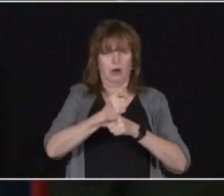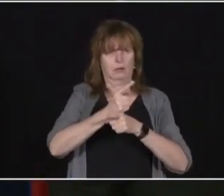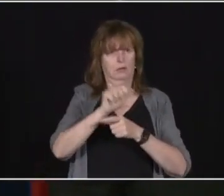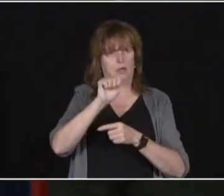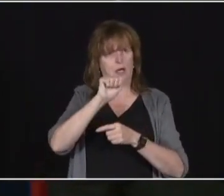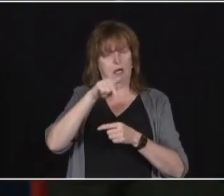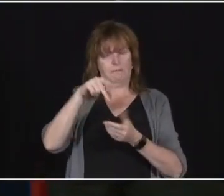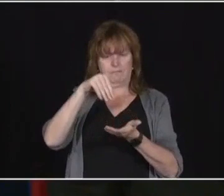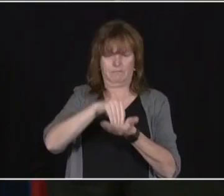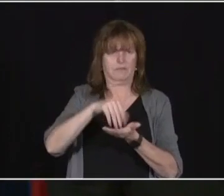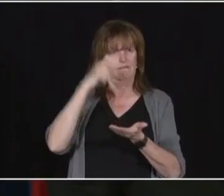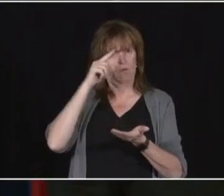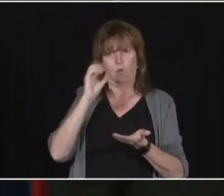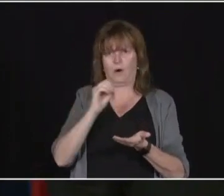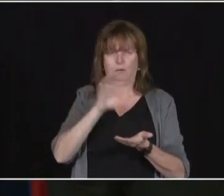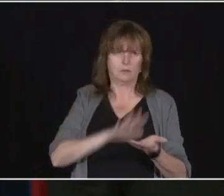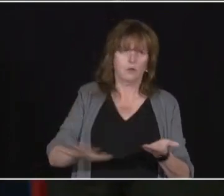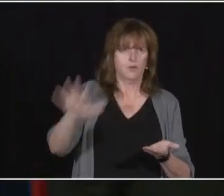for management of COVID-19 to indicate to people